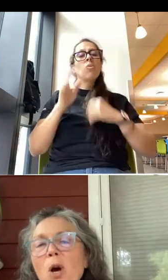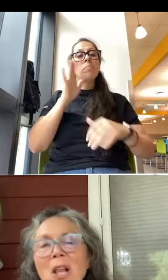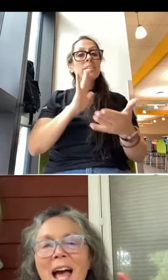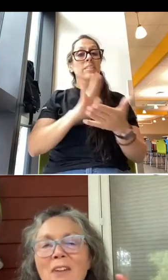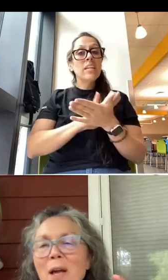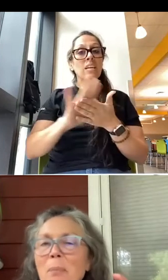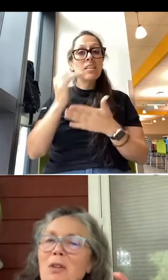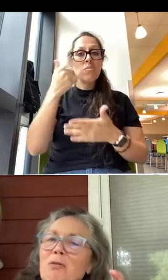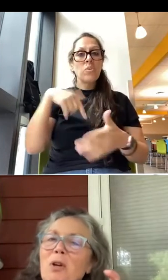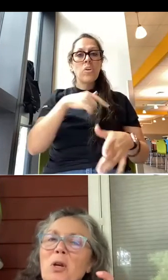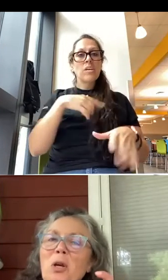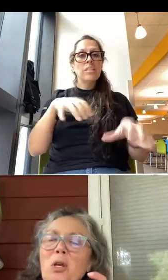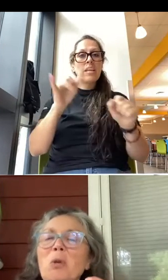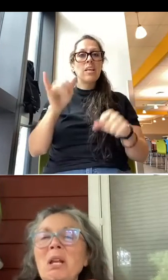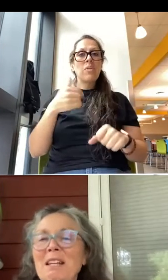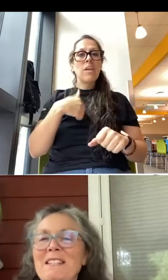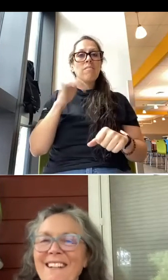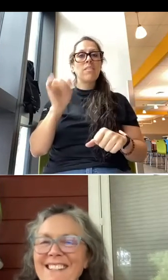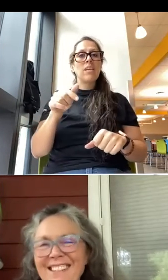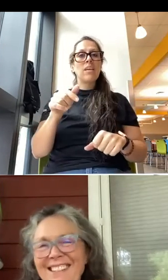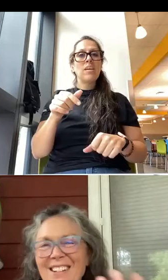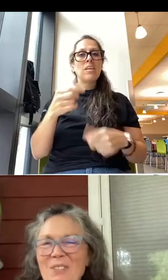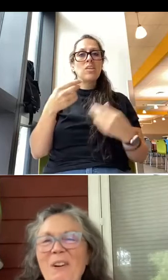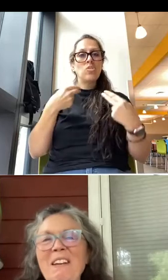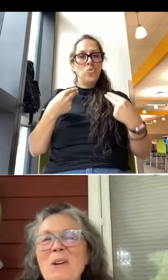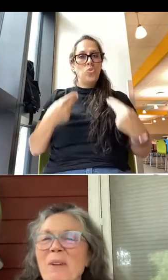all have that bit of humanness in us, because we're all human.